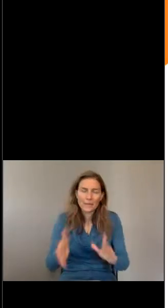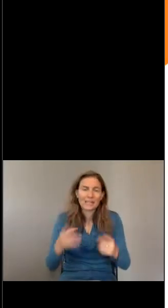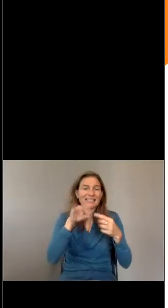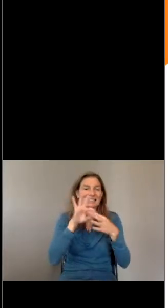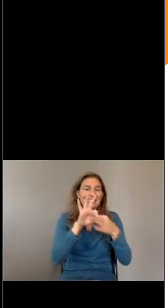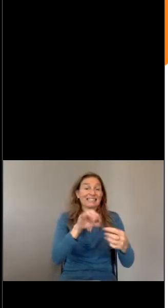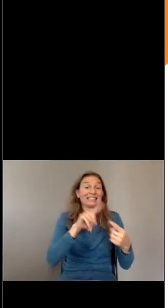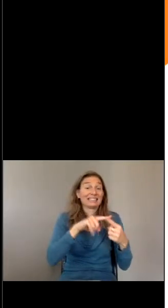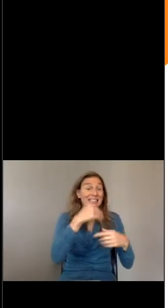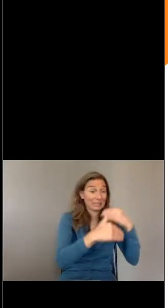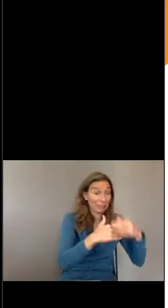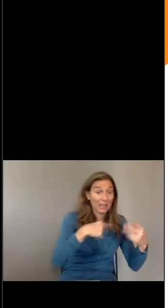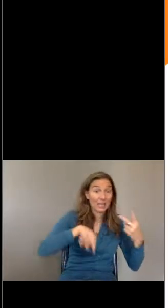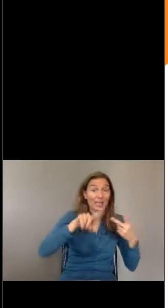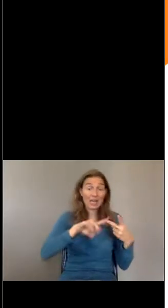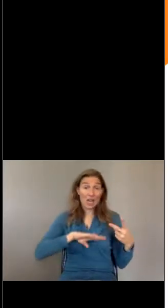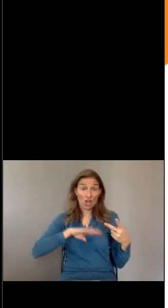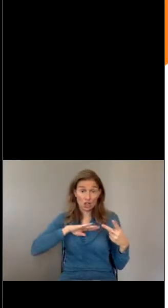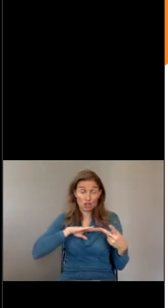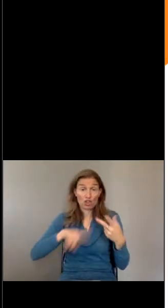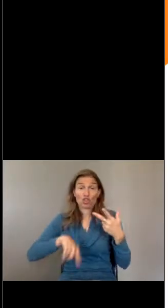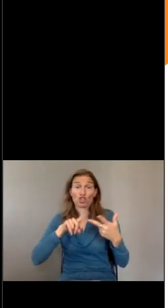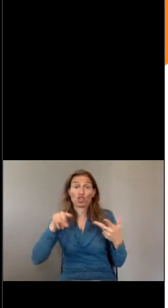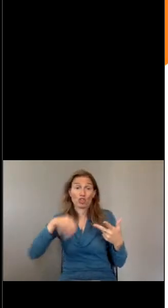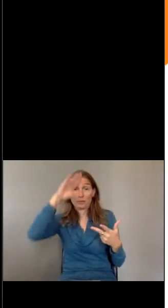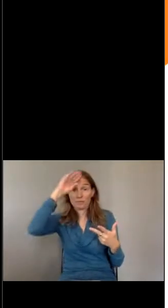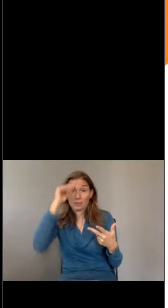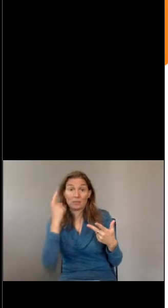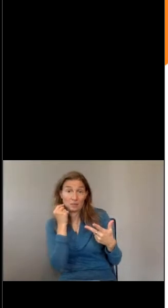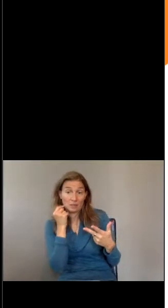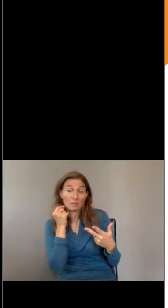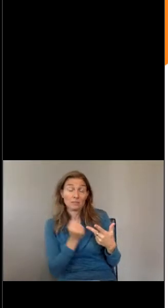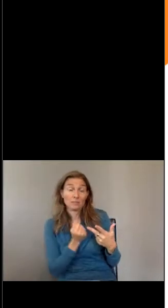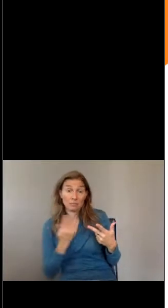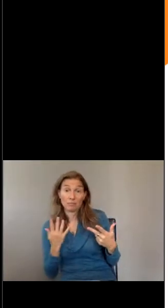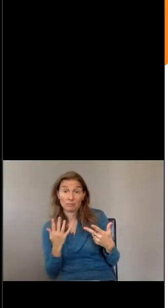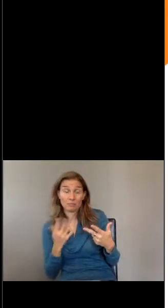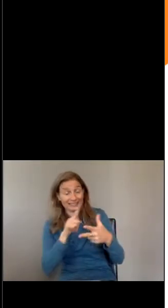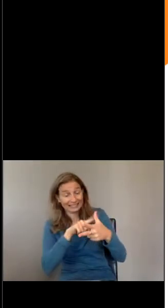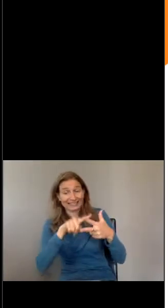And the most important of all is that we don't have a method